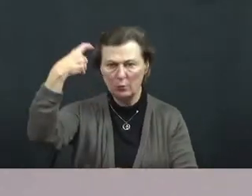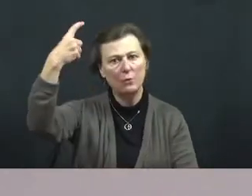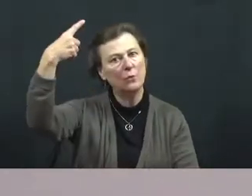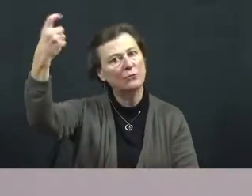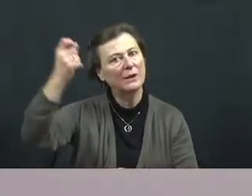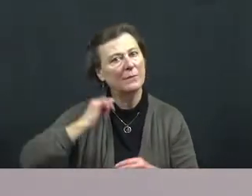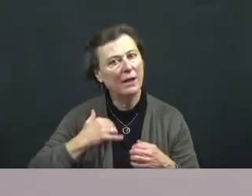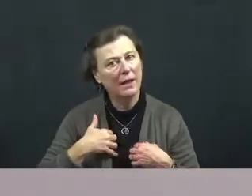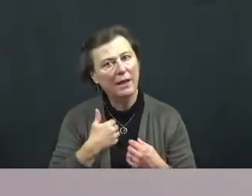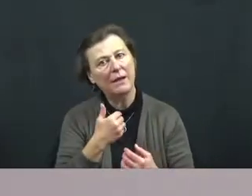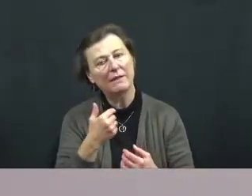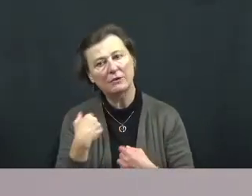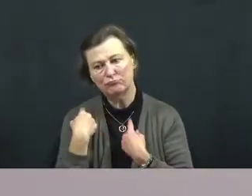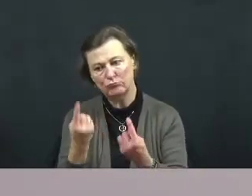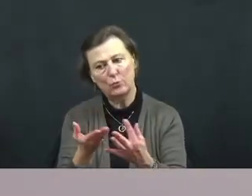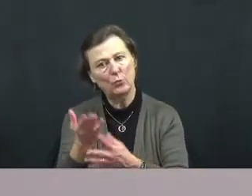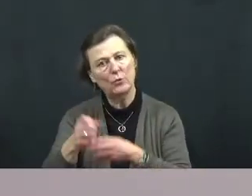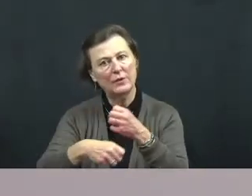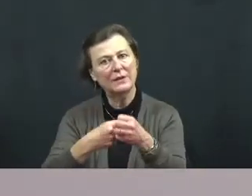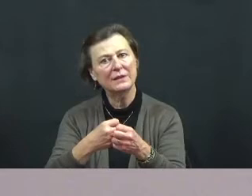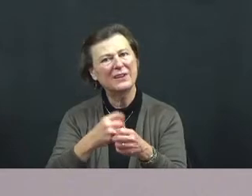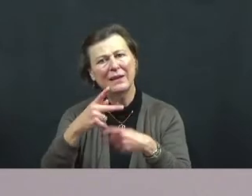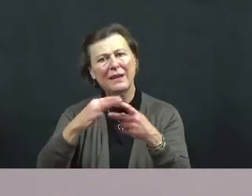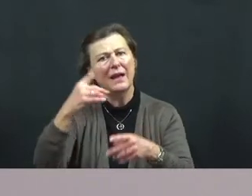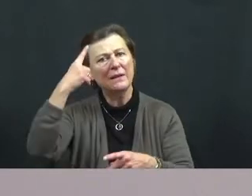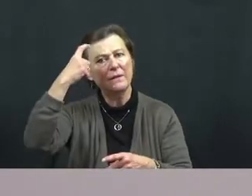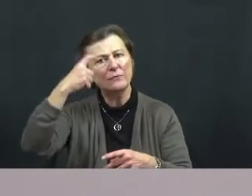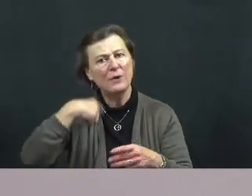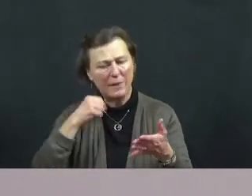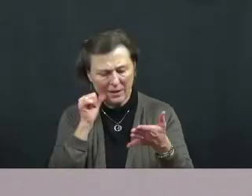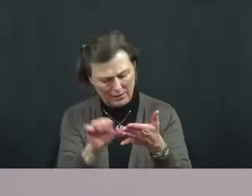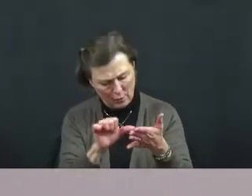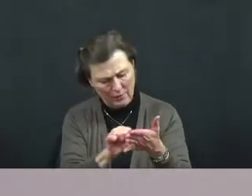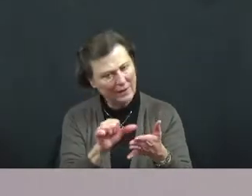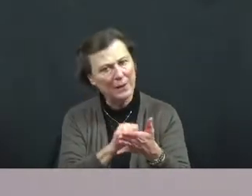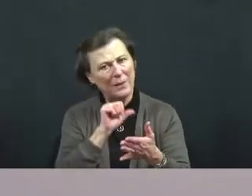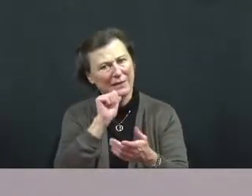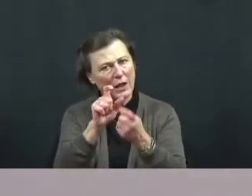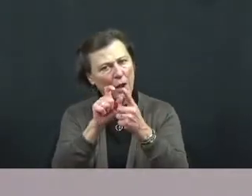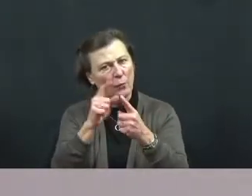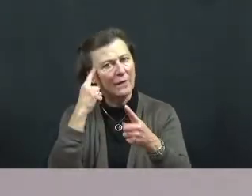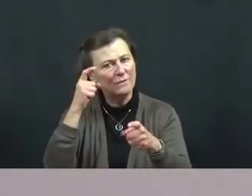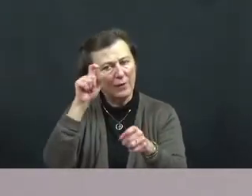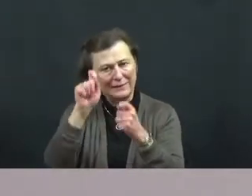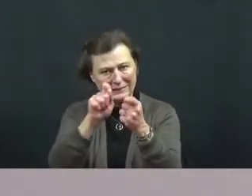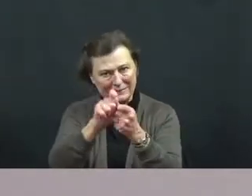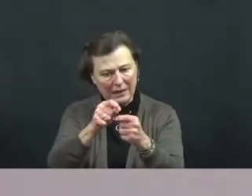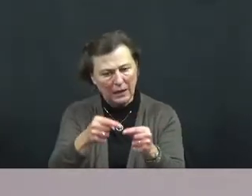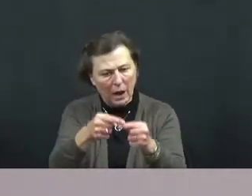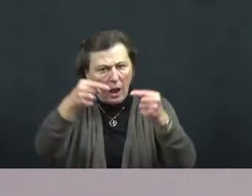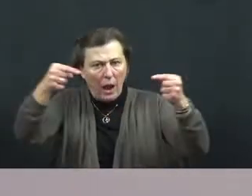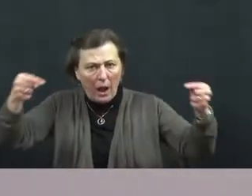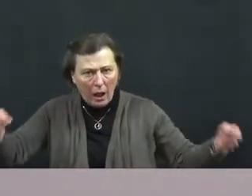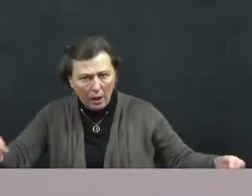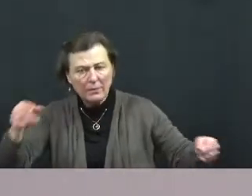It's the kind of dream you would call. I looked it up. There's not a word for the exact opposite of a nightmare. But, it's this kind of a dream.